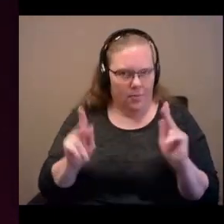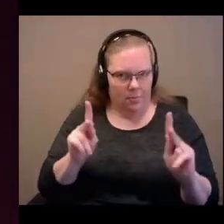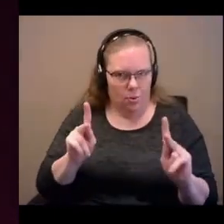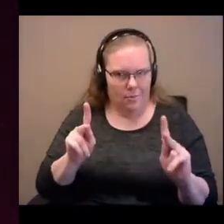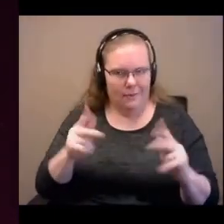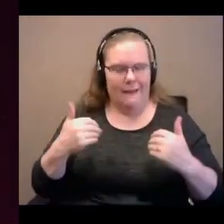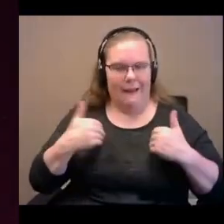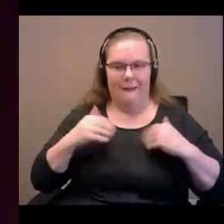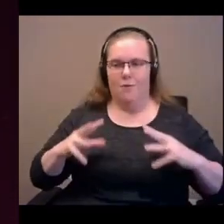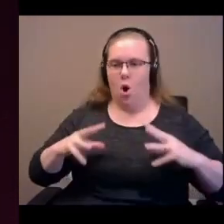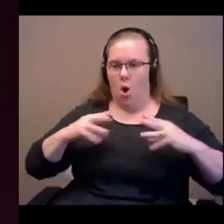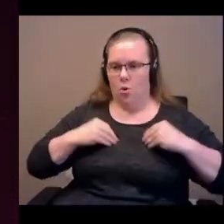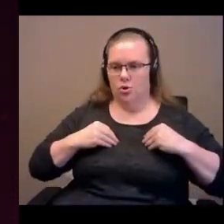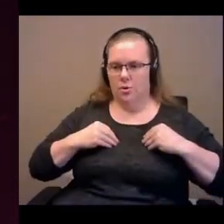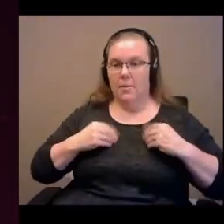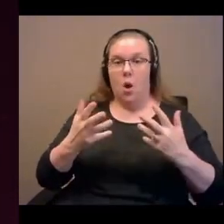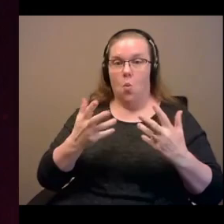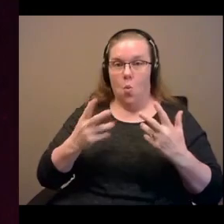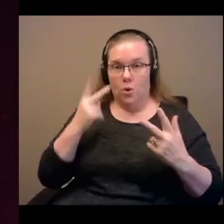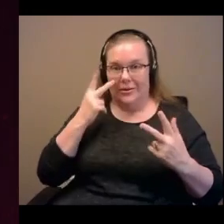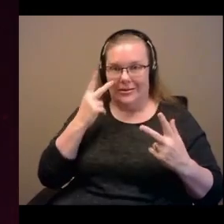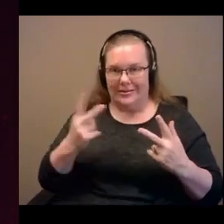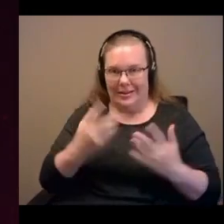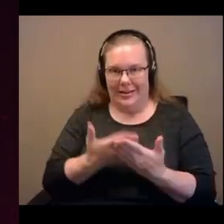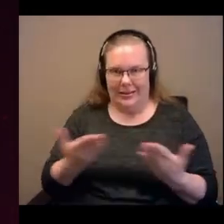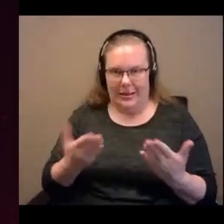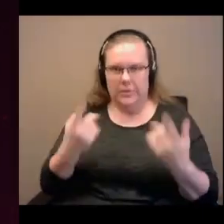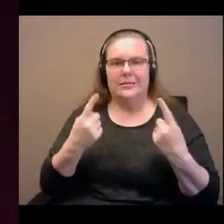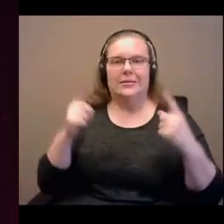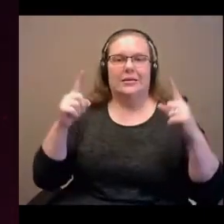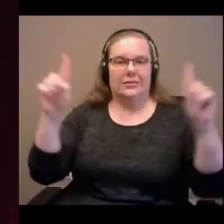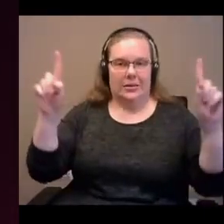and make them want to see our things succeed. Let me give you one more example here,